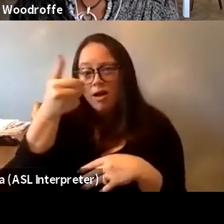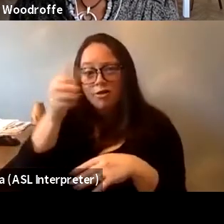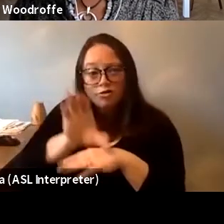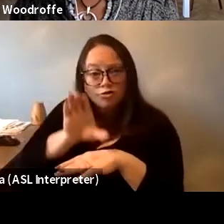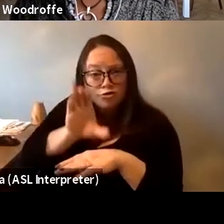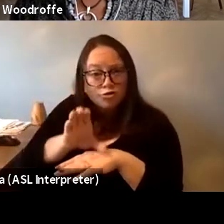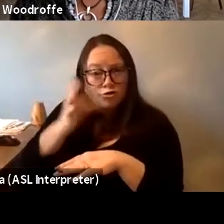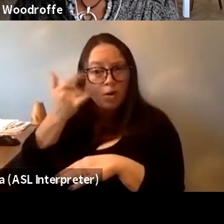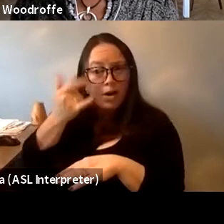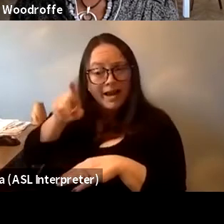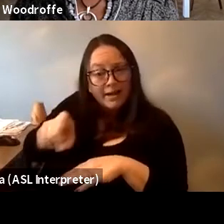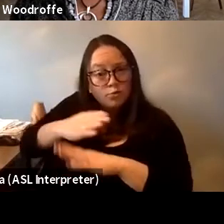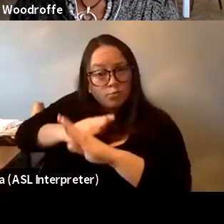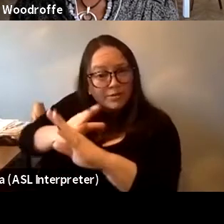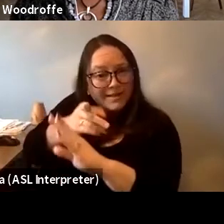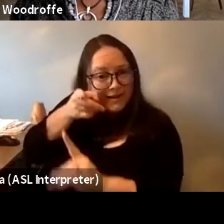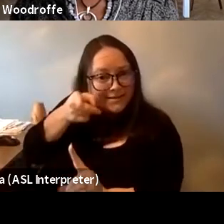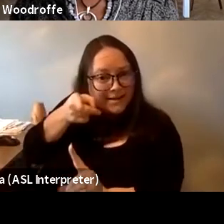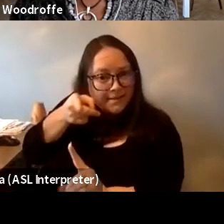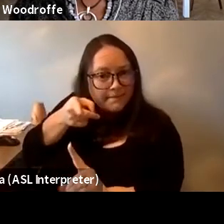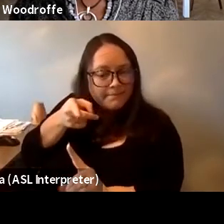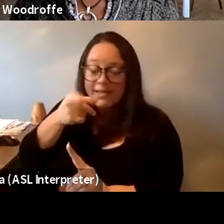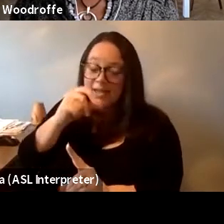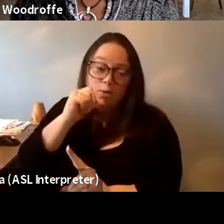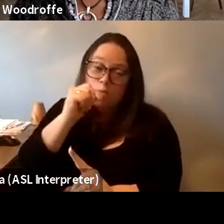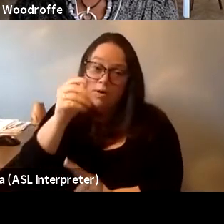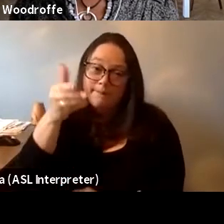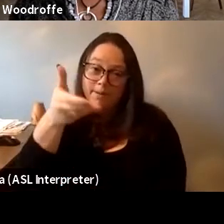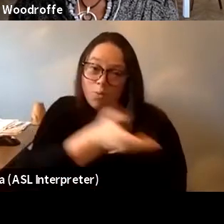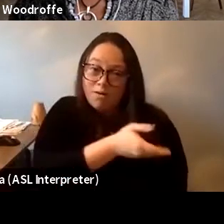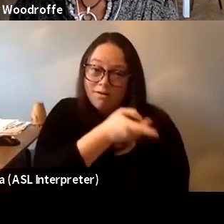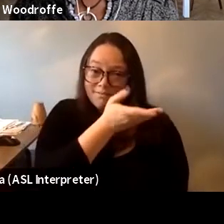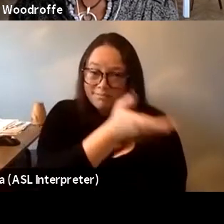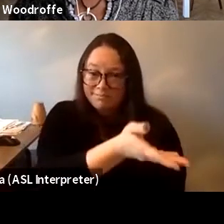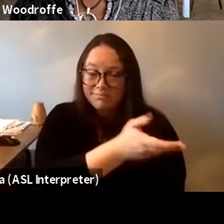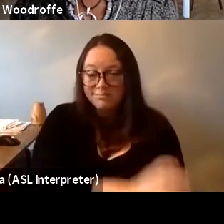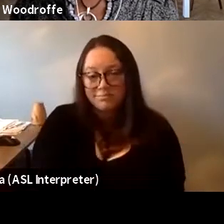he would not be welcome as much and I would not want him to feel